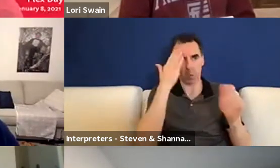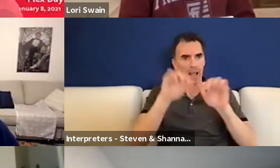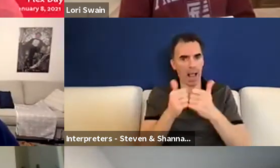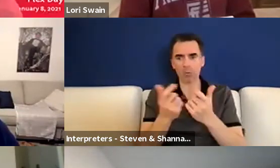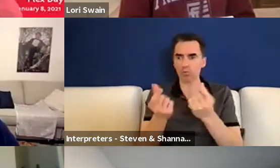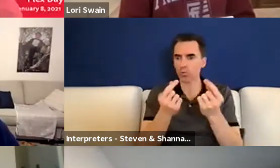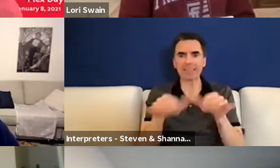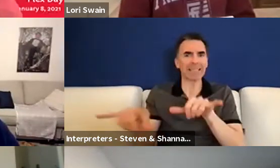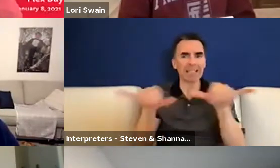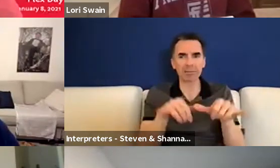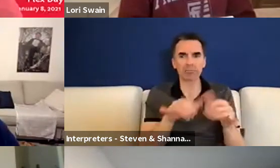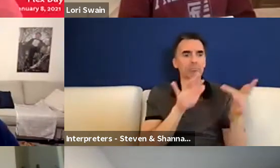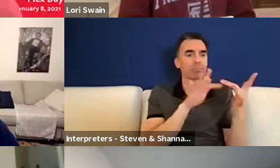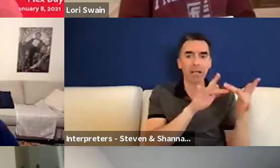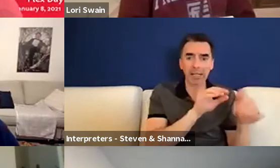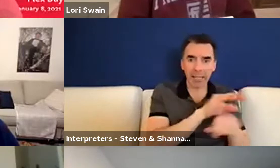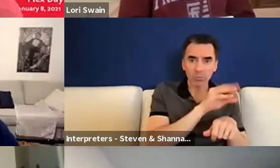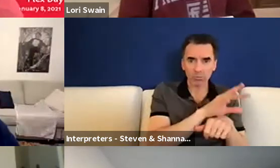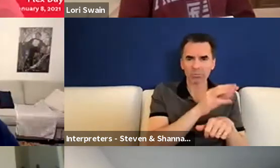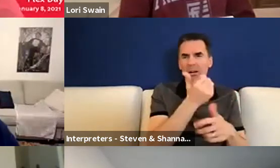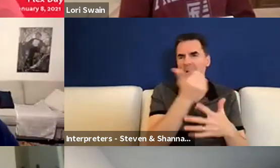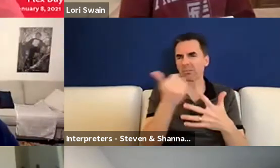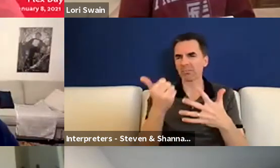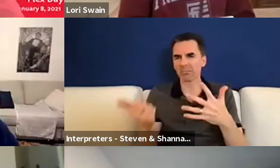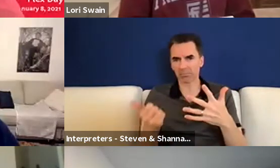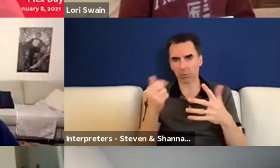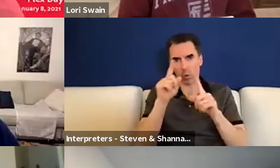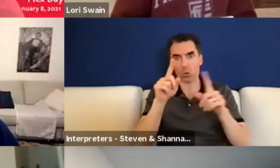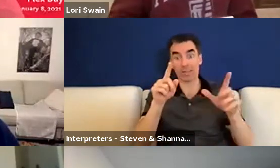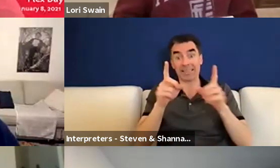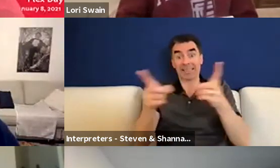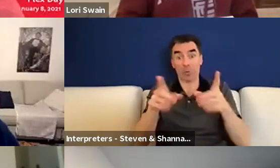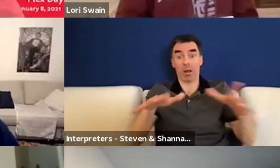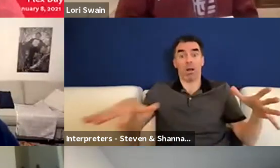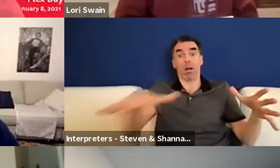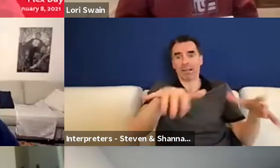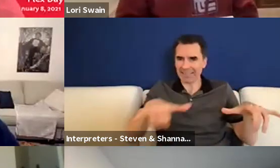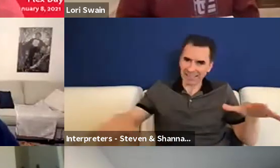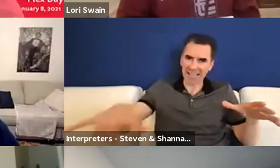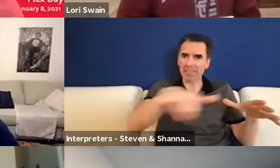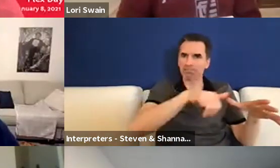things across the campus. So across the district, so we are trying to all get on the same page. But it's not going to look the